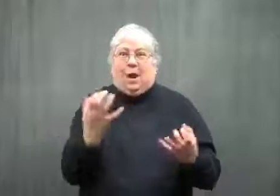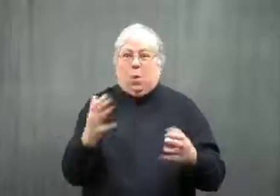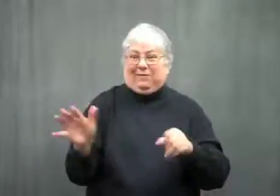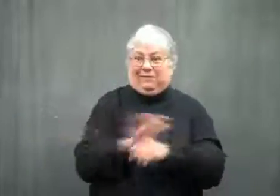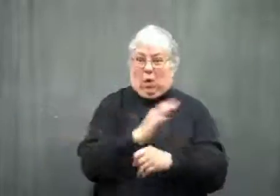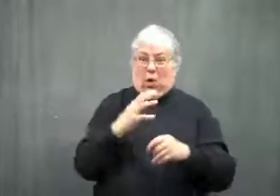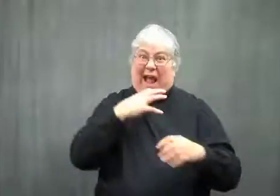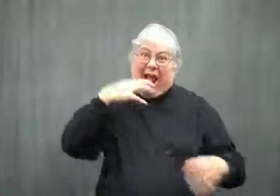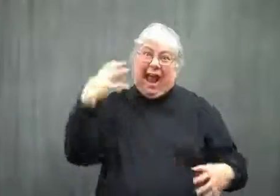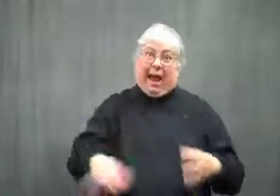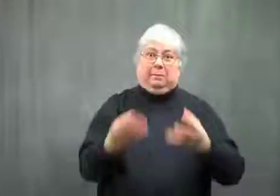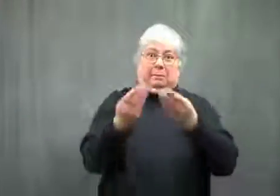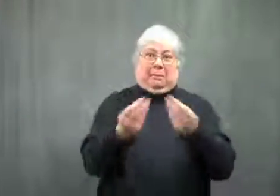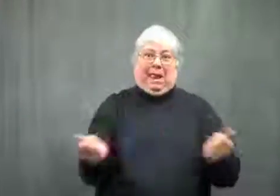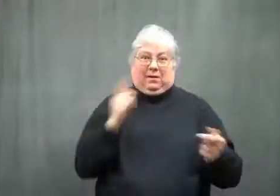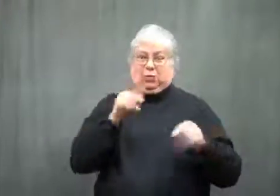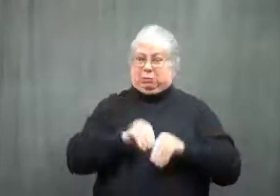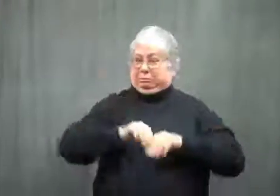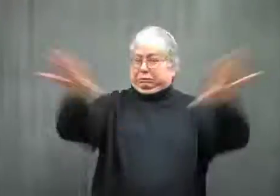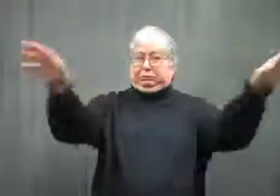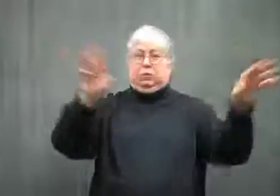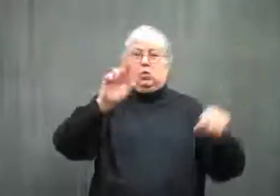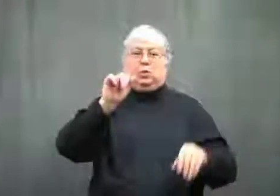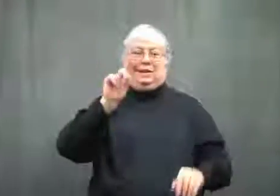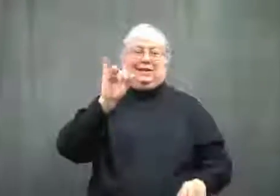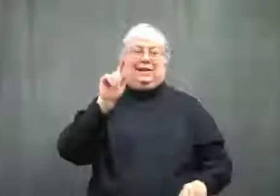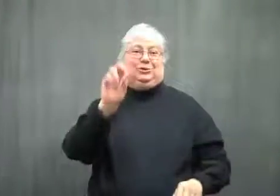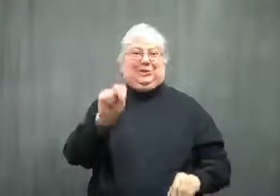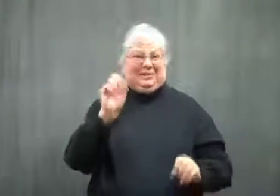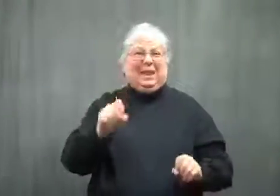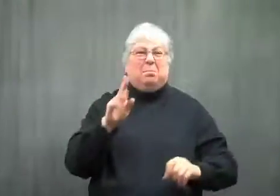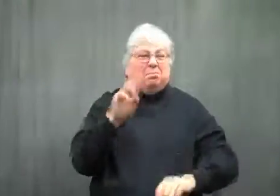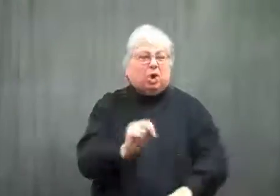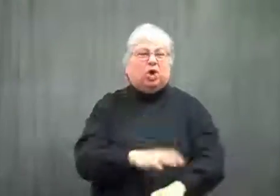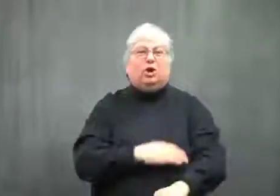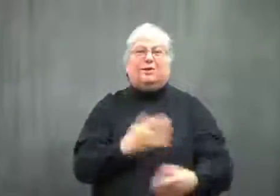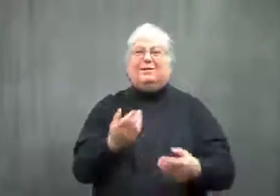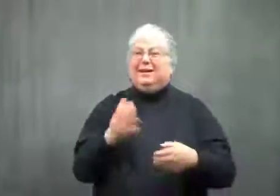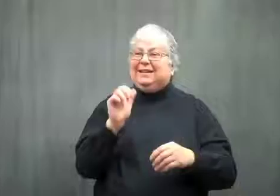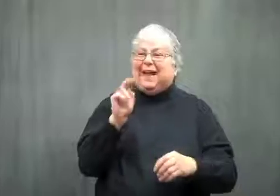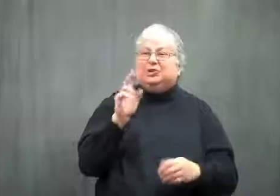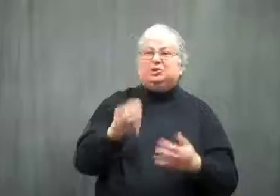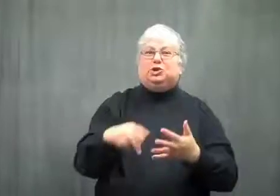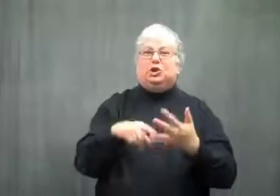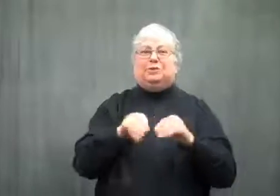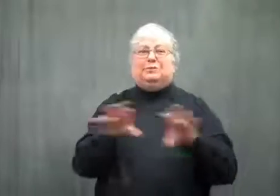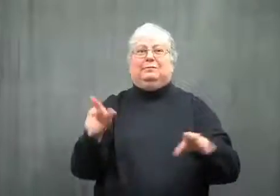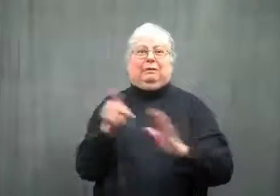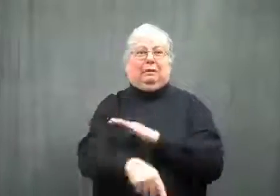If there's a meltdown, radiation will be released and cause burns, cancer and maybe kill people.